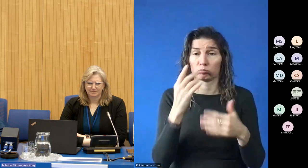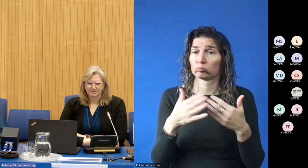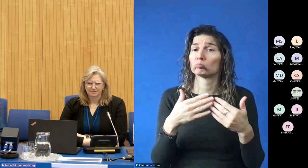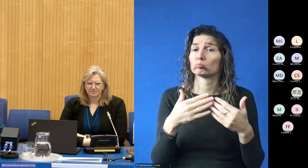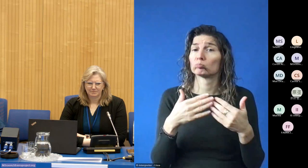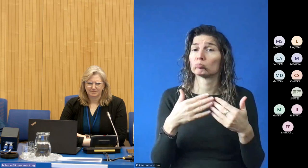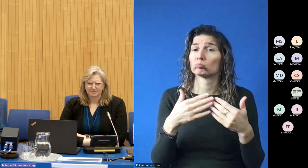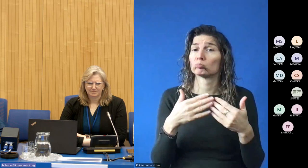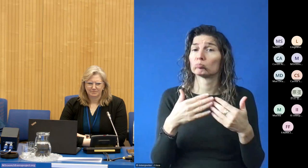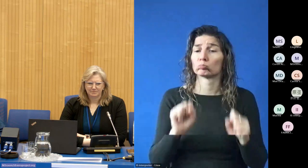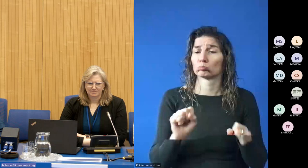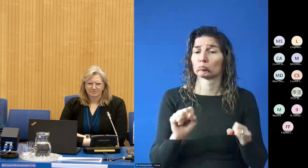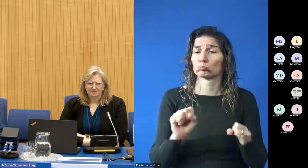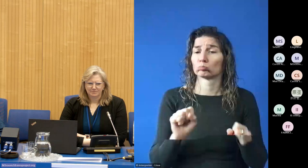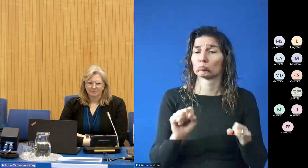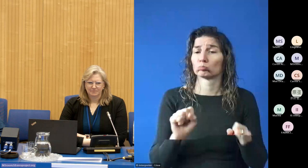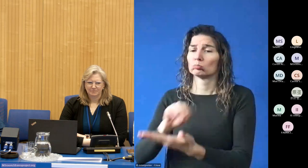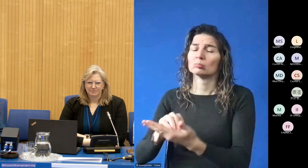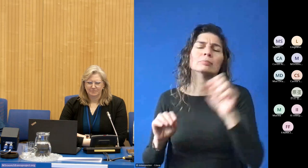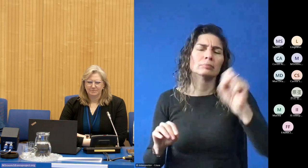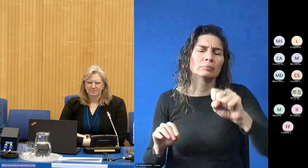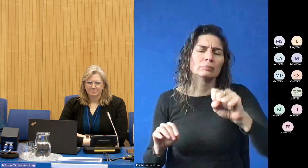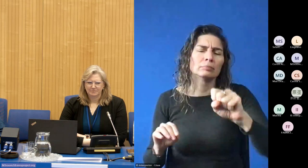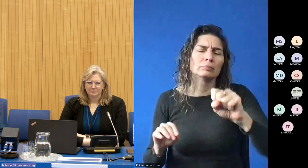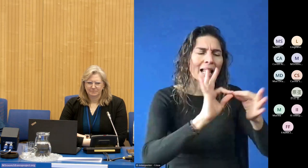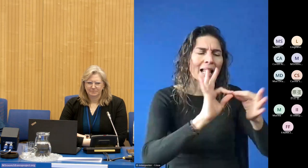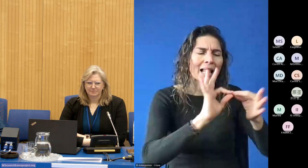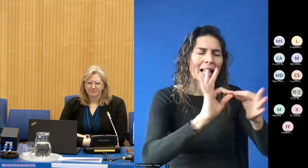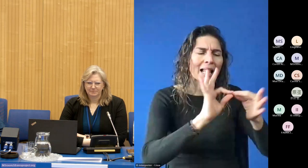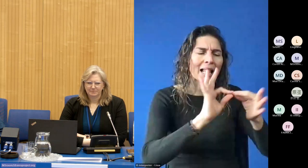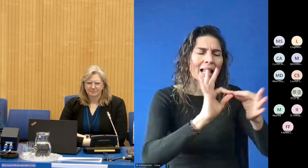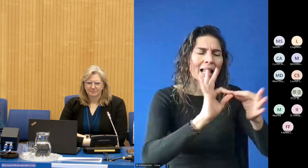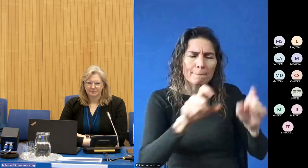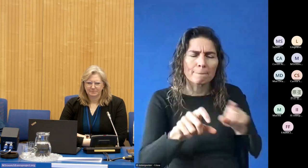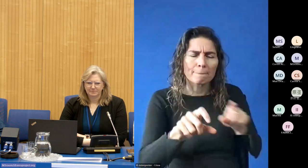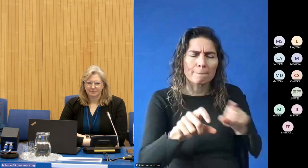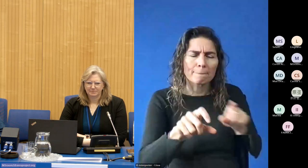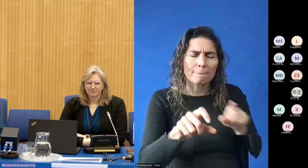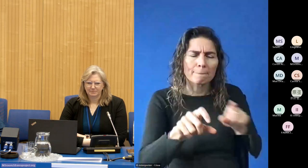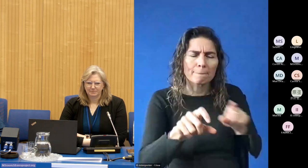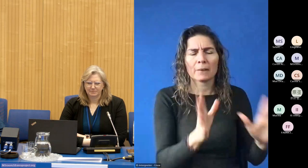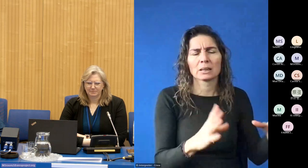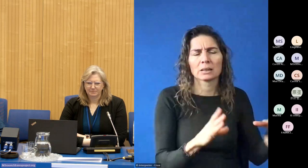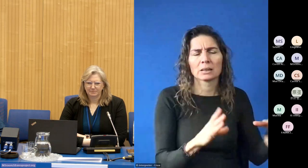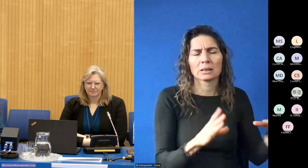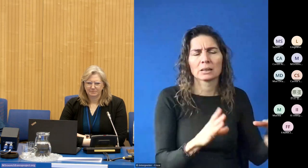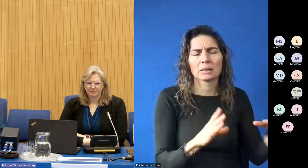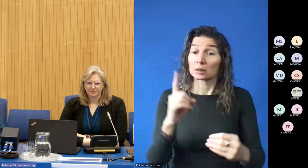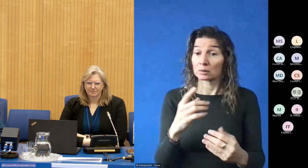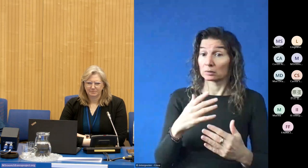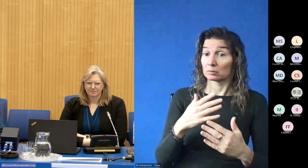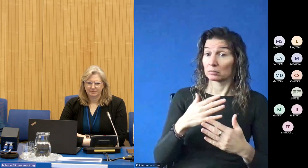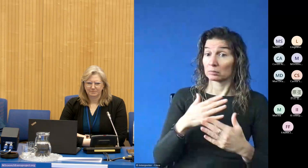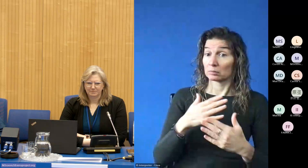on it from a linguistic expert, but the platform does enable anyone in their own language to create